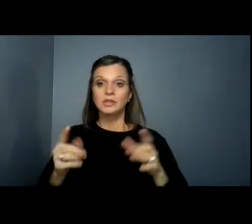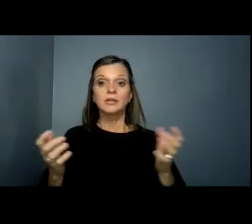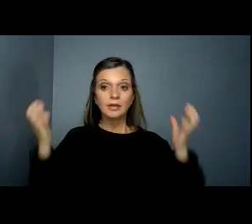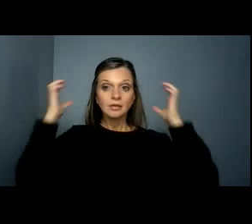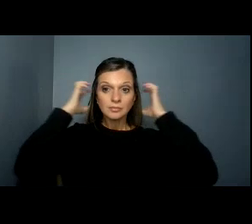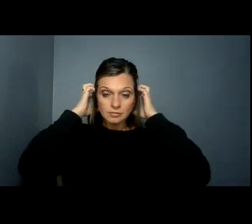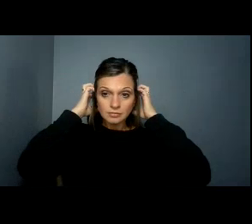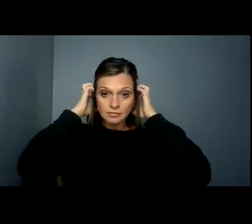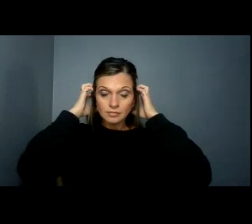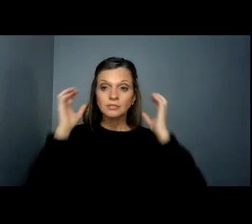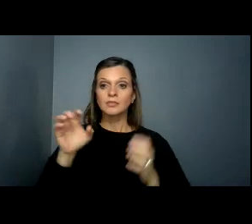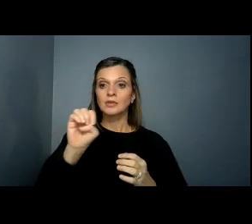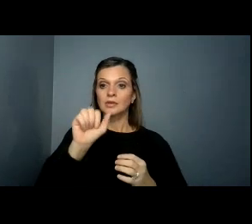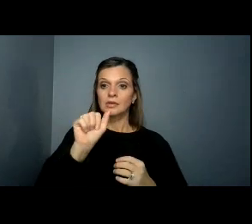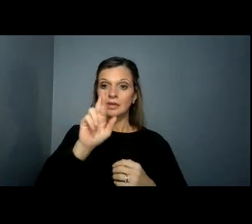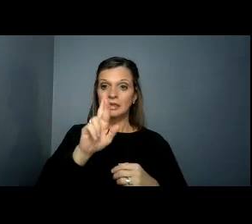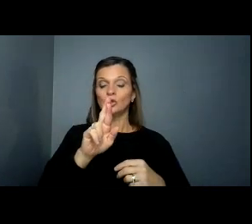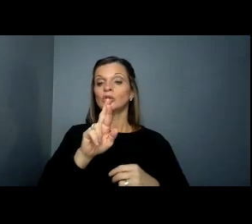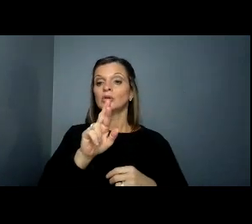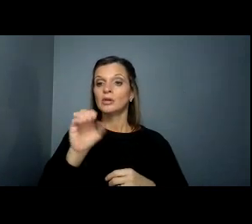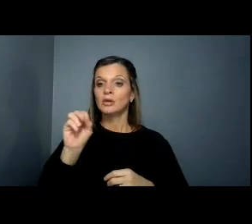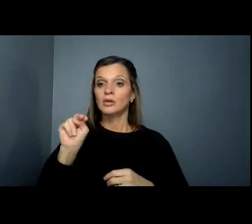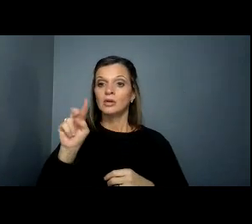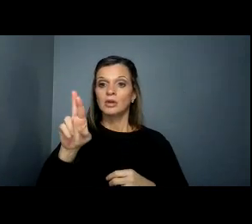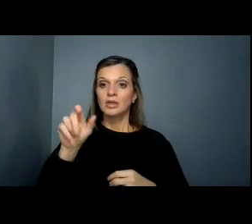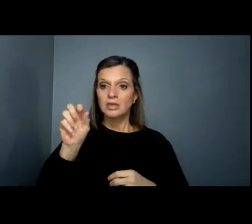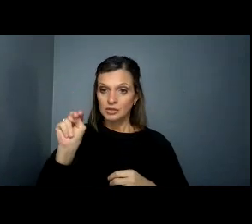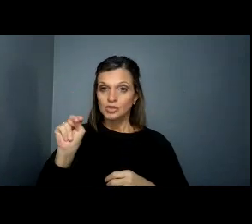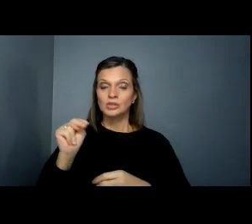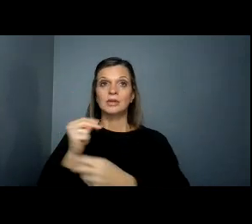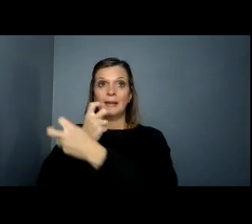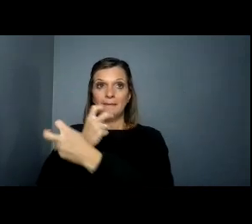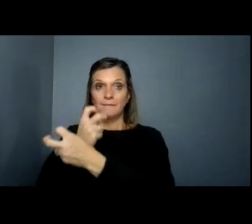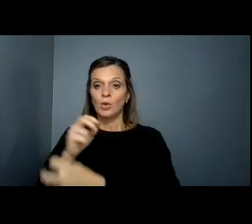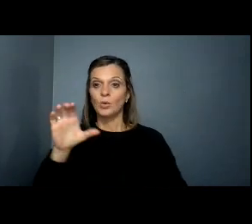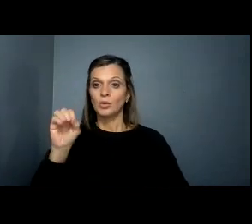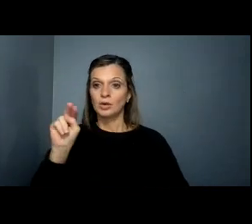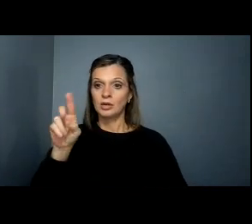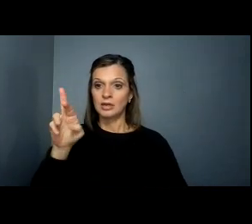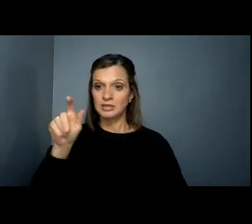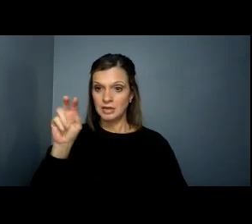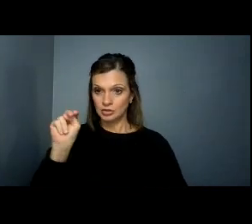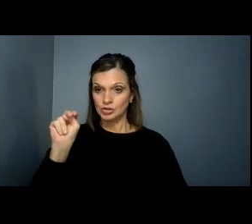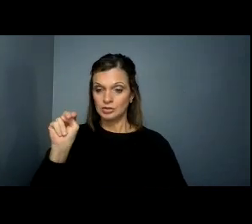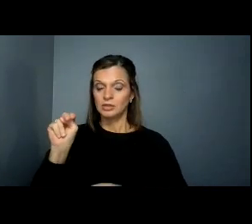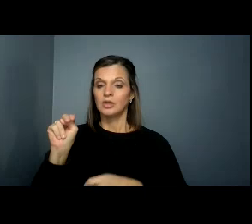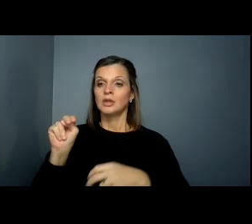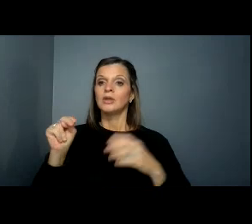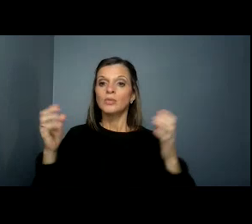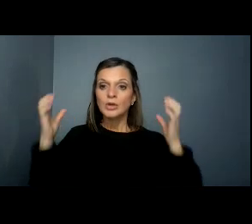or bone conduction vibrator on the mastoid. You see this right here.